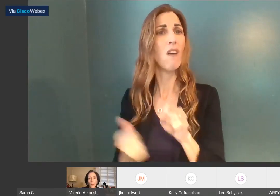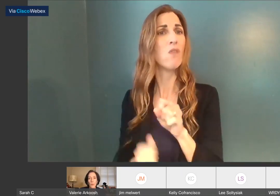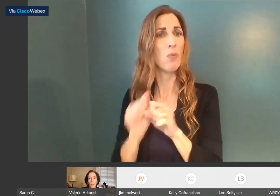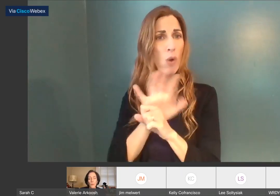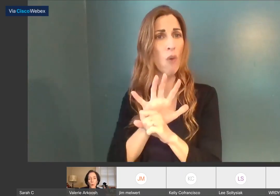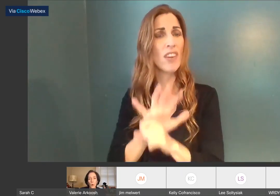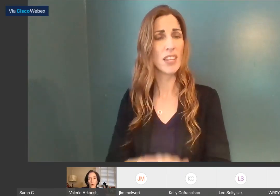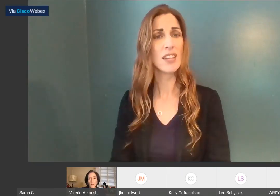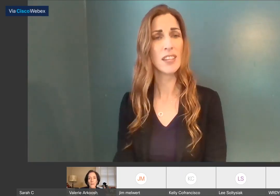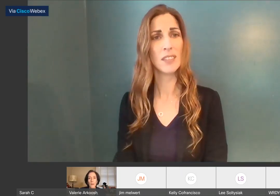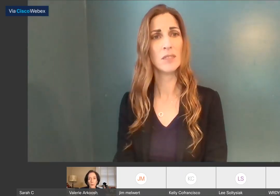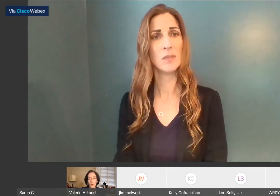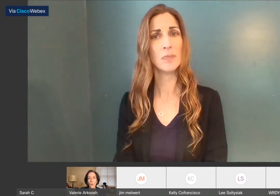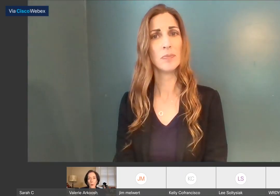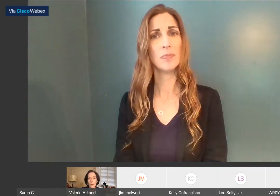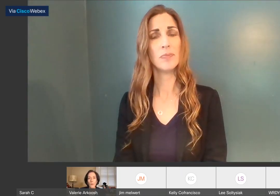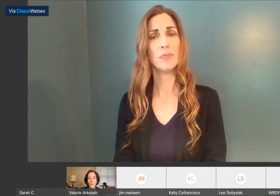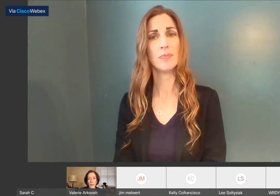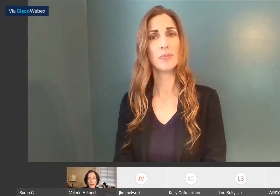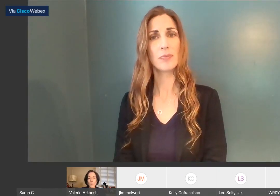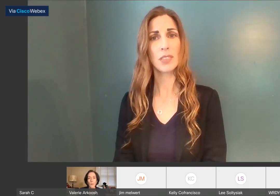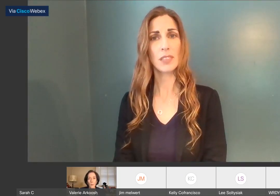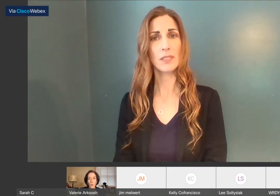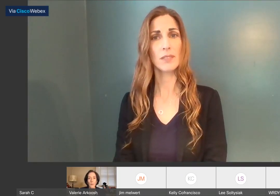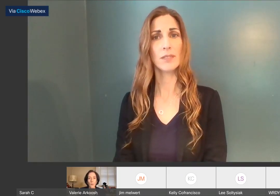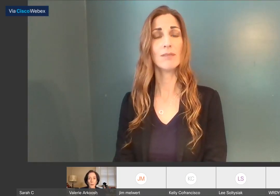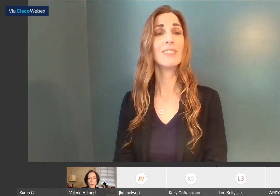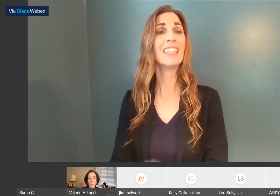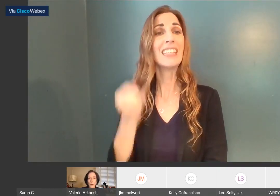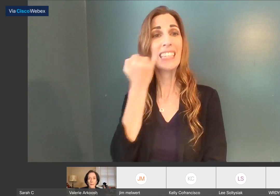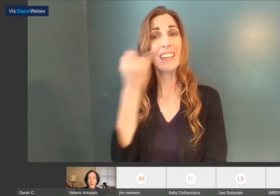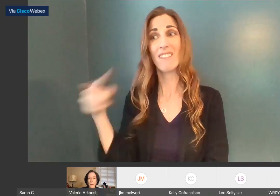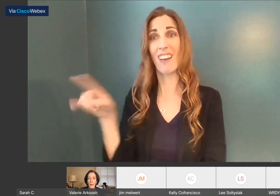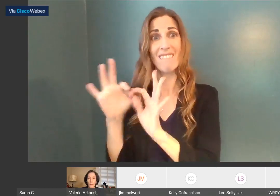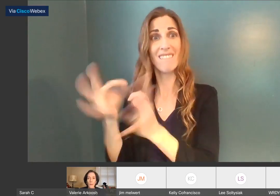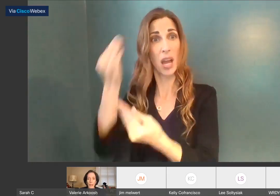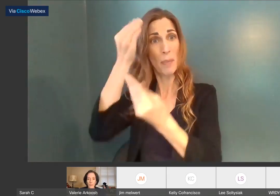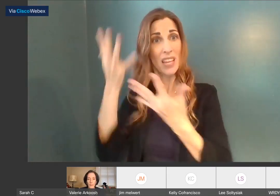We report self-reported or family reported racial breakdown as we have it.